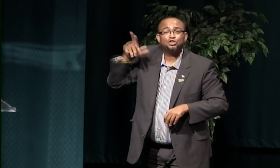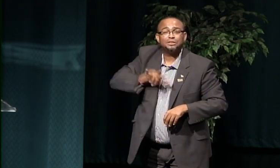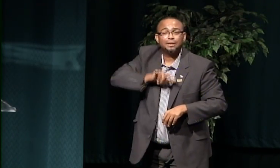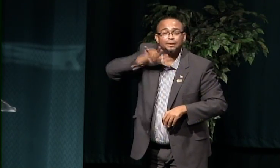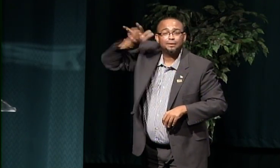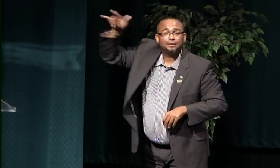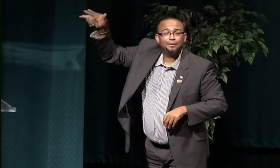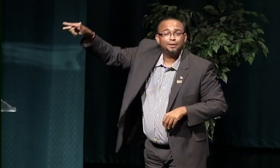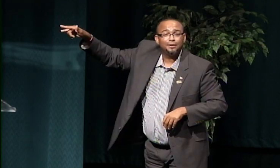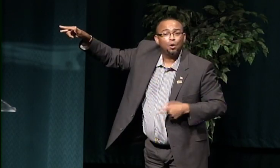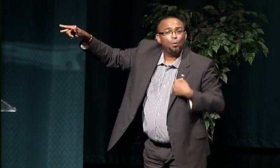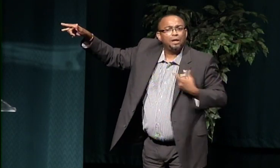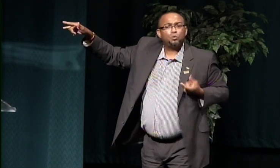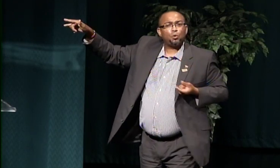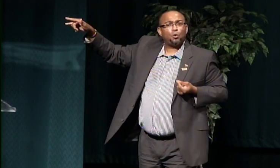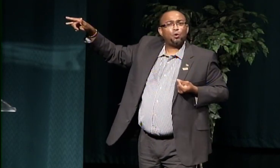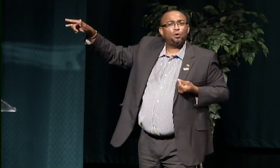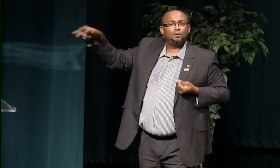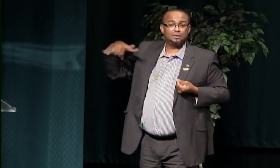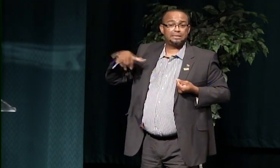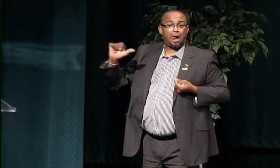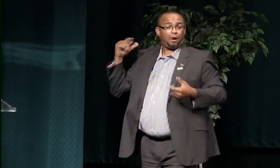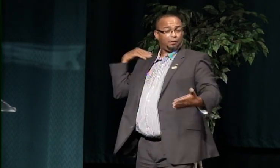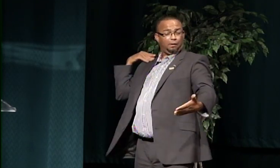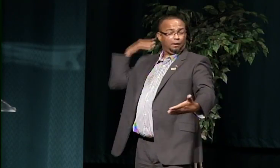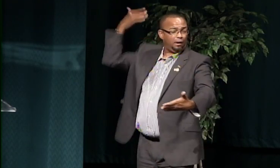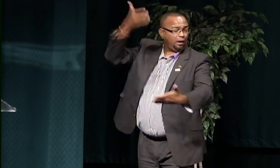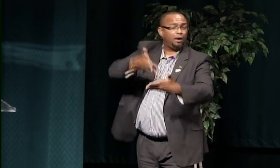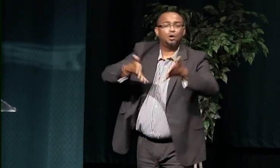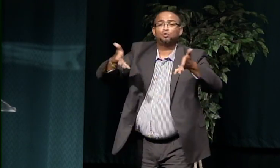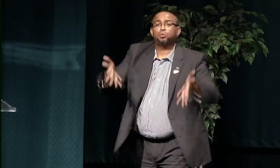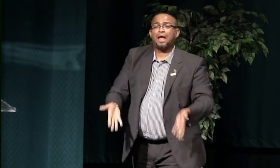And then when those of you who come from Gallaudet leave,